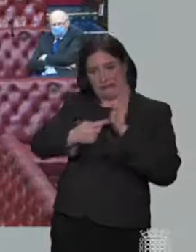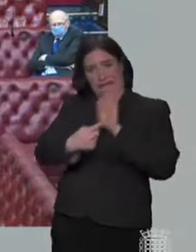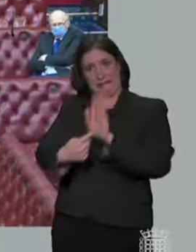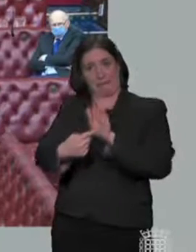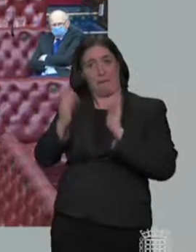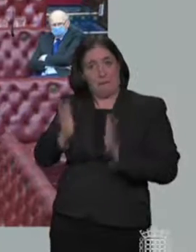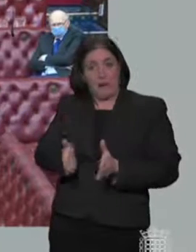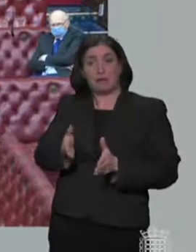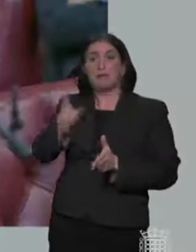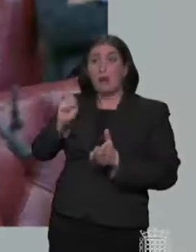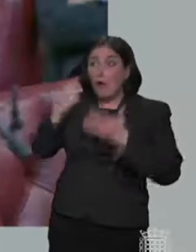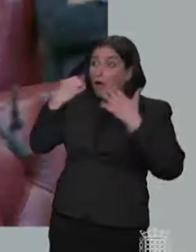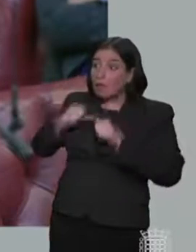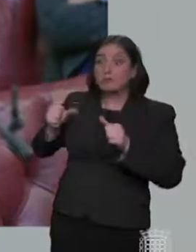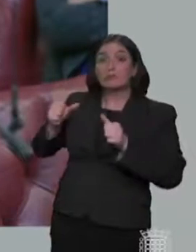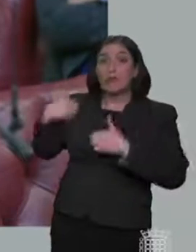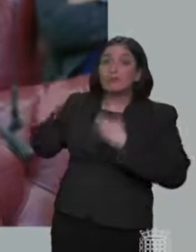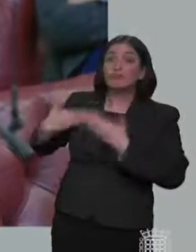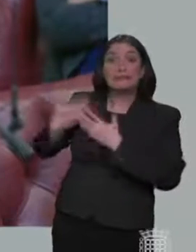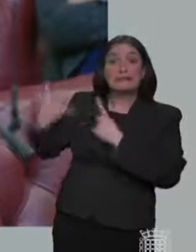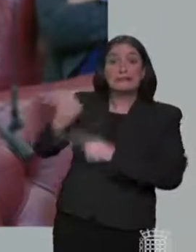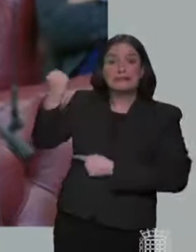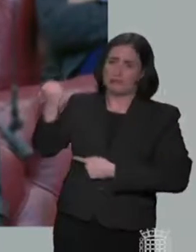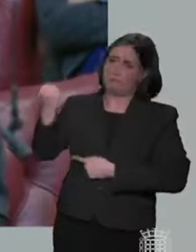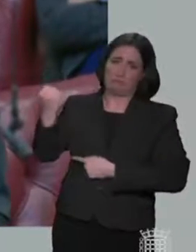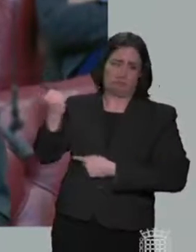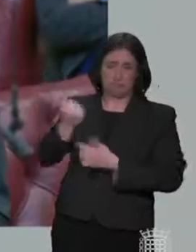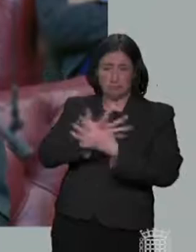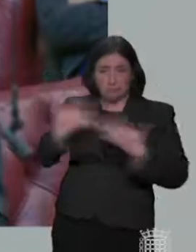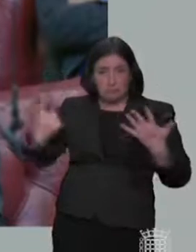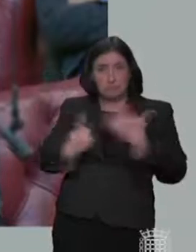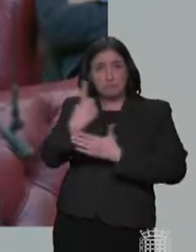because no sign language interpreter is available i hope this bill will lead to an increase in the